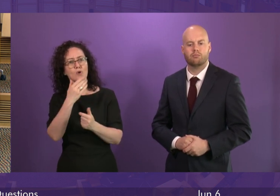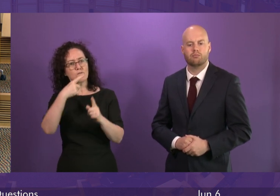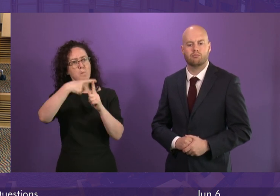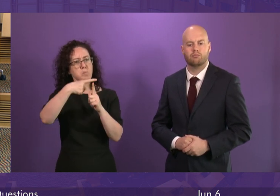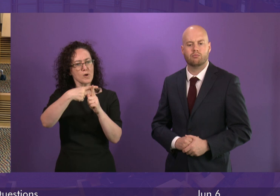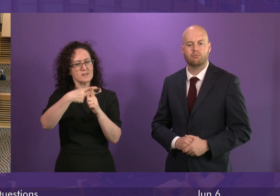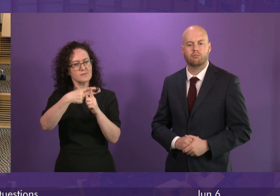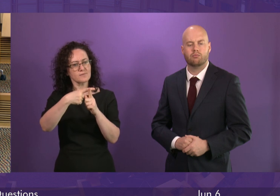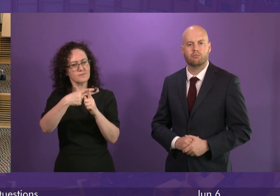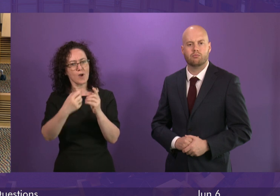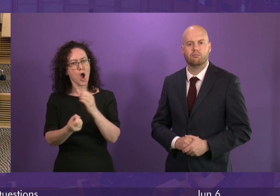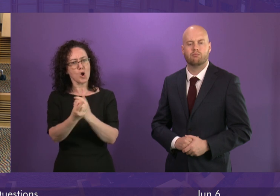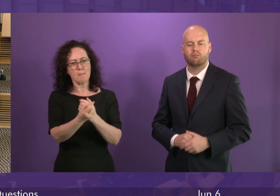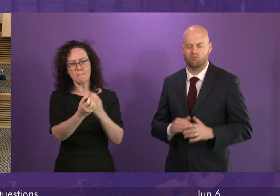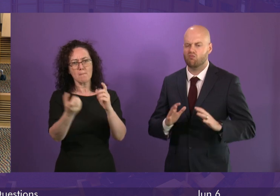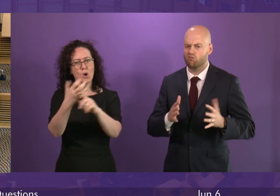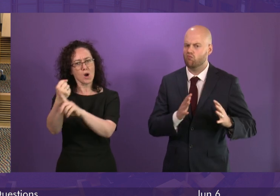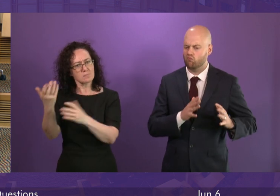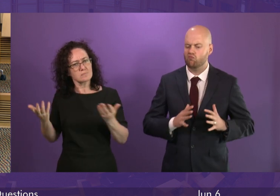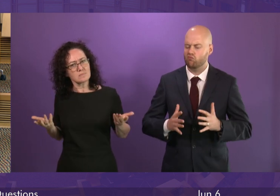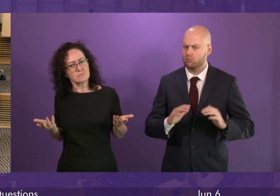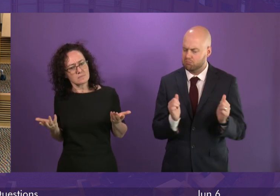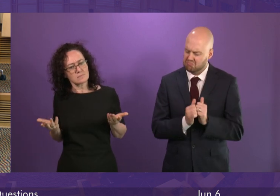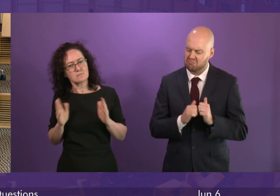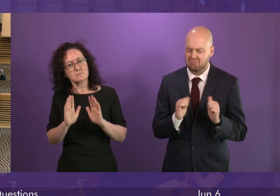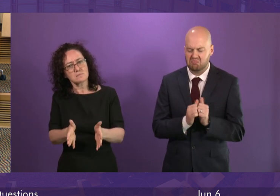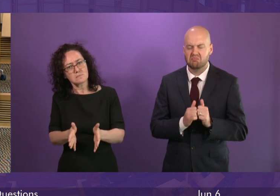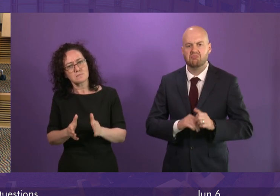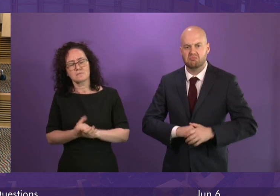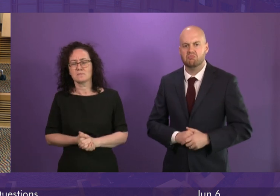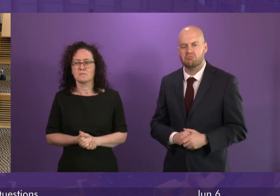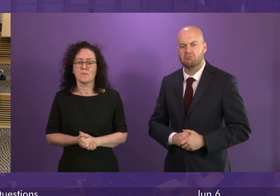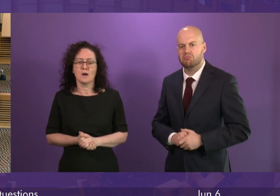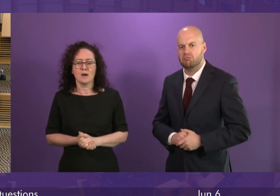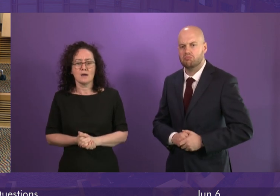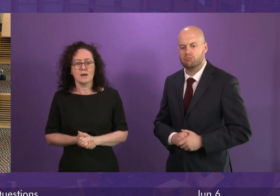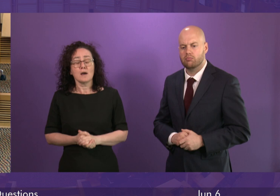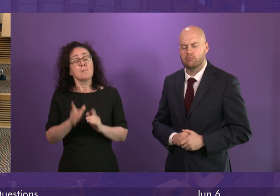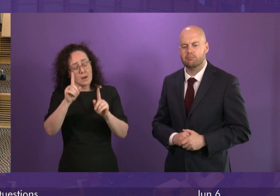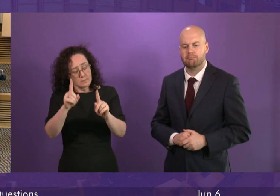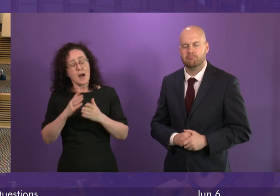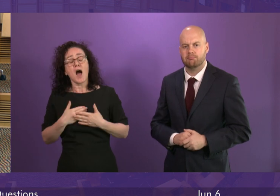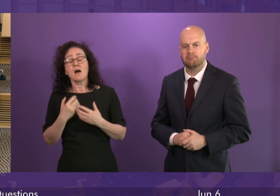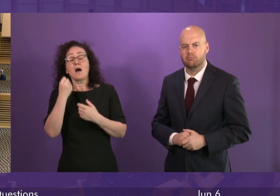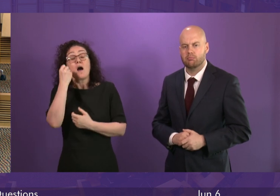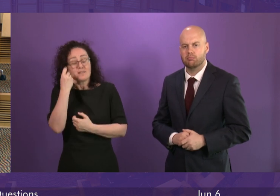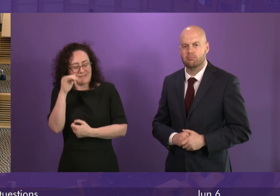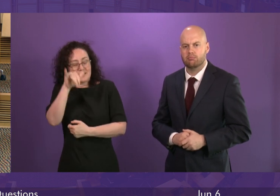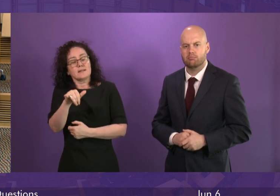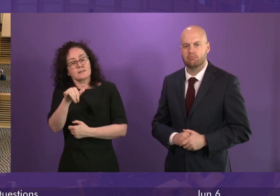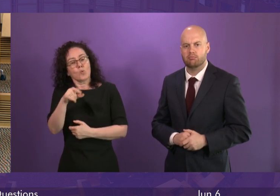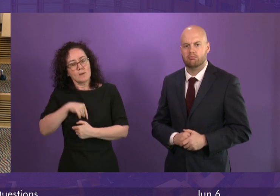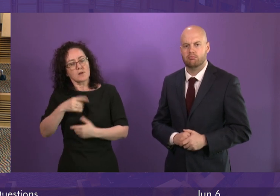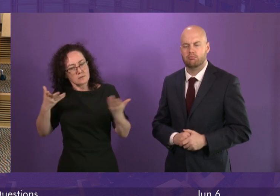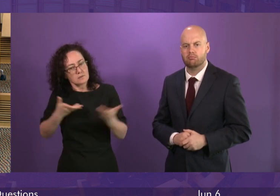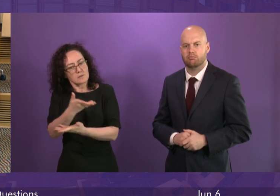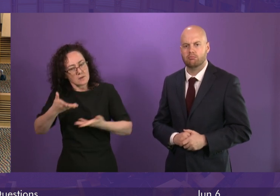I recognise that there is a debate to be had, but I also want to make sure that we do not